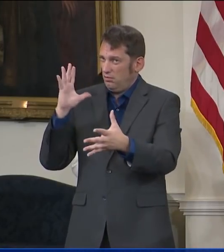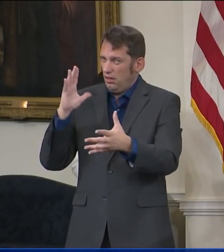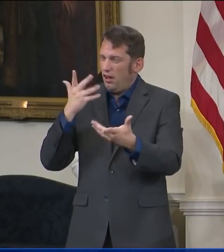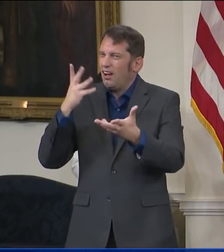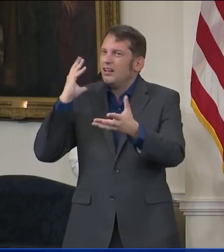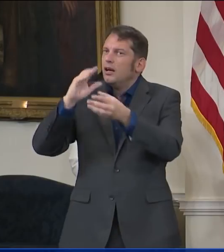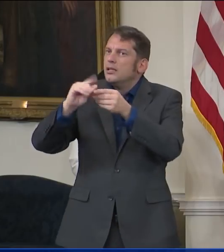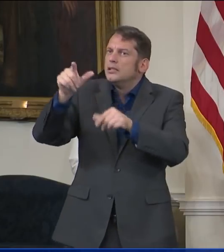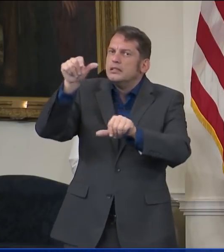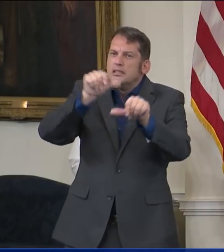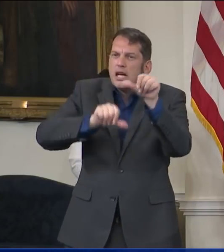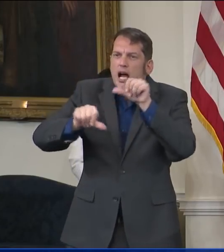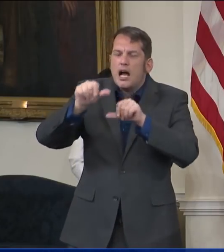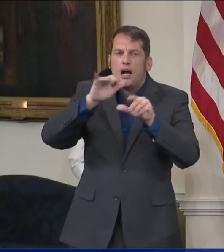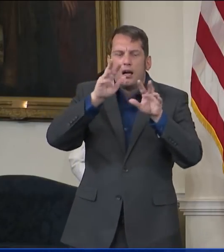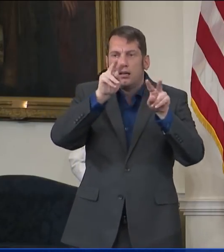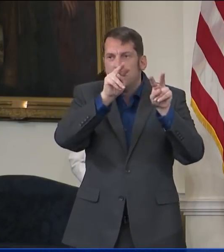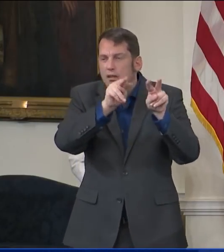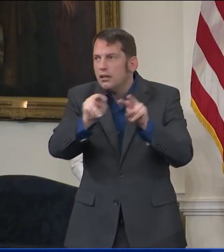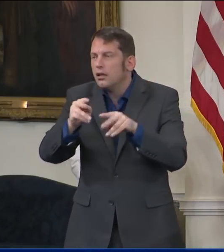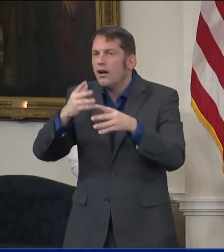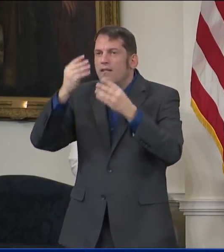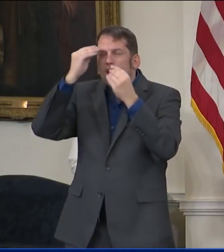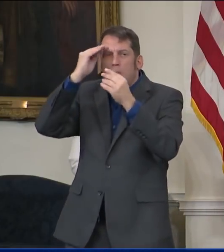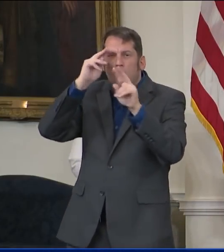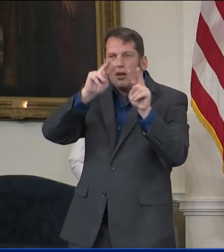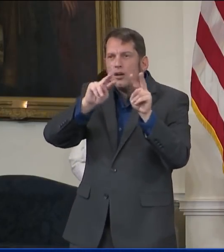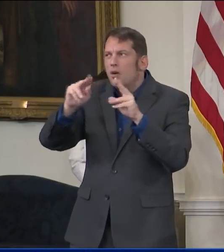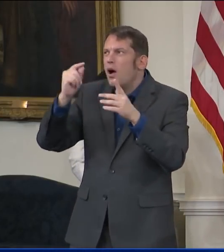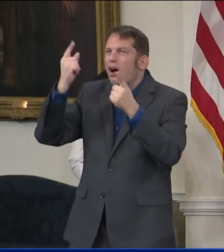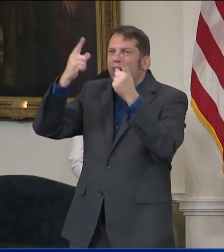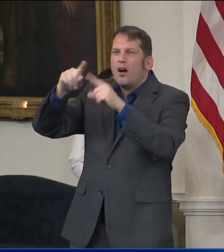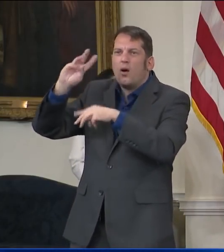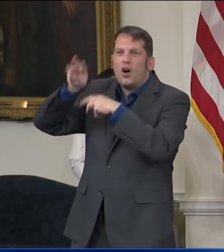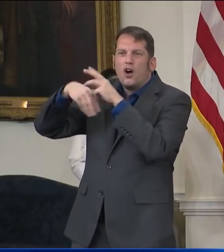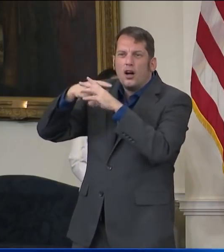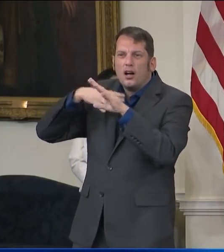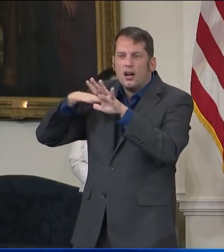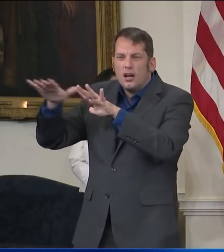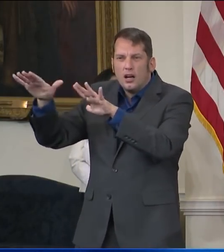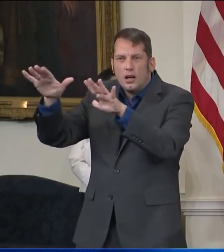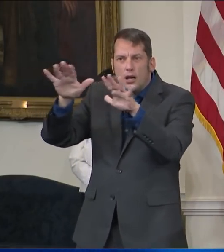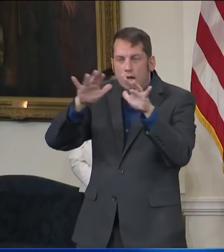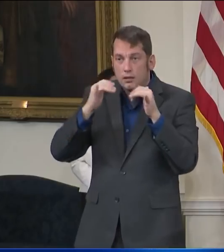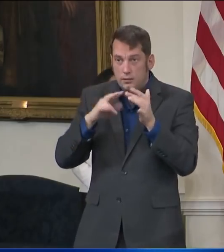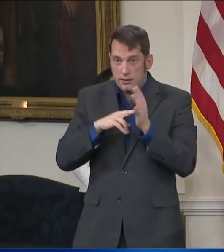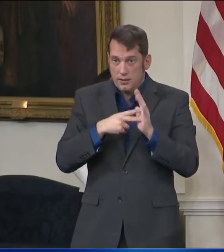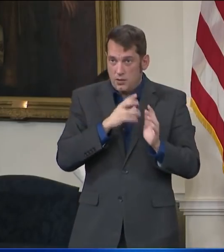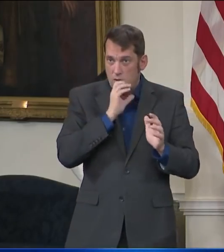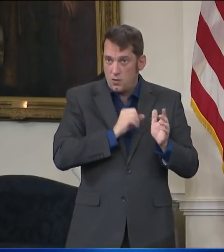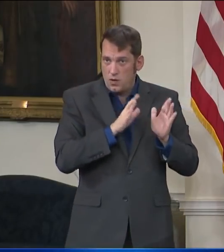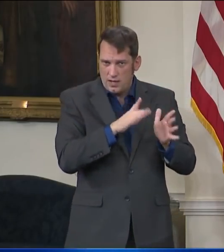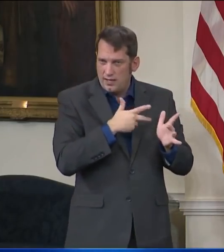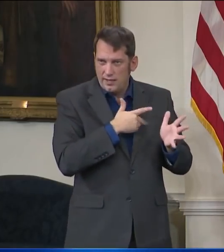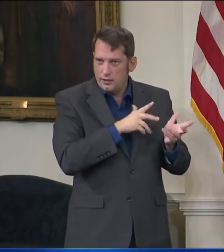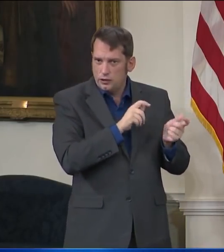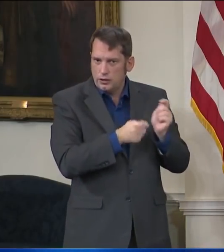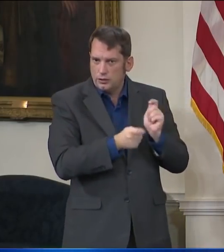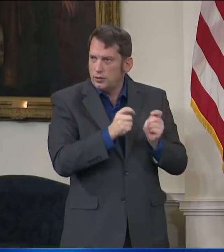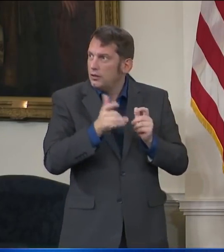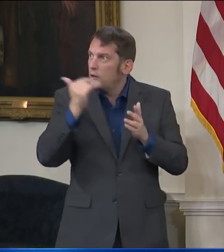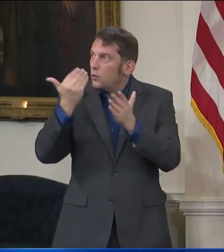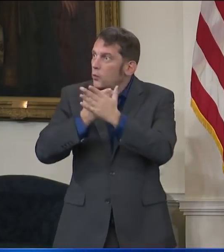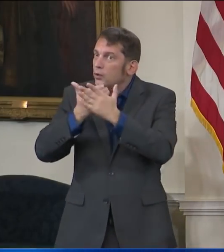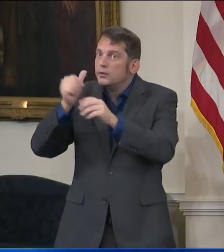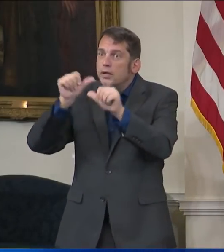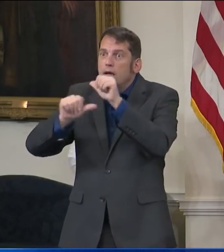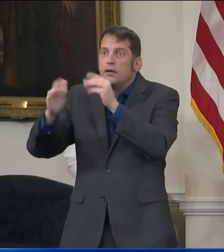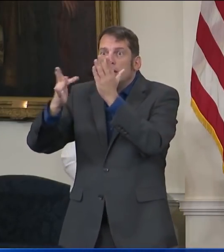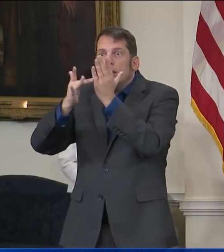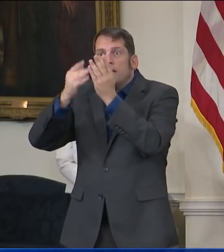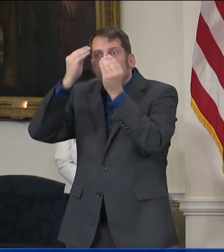WE’RE GETTING TODAY BASED ON ALL OF THOSE CHANGING THINGS AND WE’RE JUST WE DON’T WANT TO USE KIND OF AN OLD METRIC THE DEAL WITH TODAY’S BATTLE.